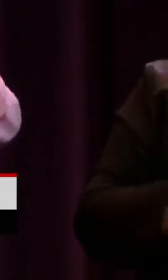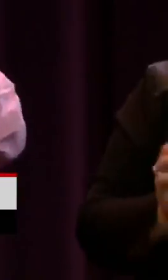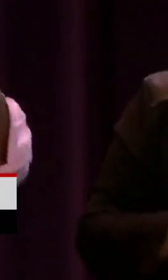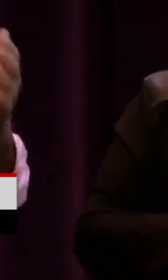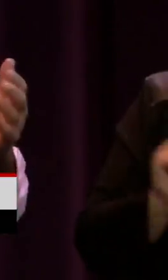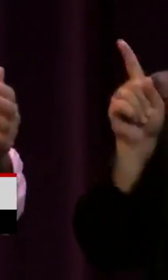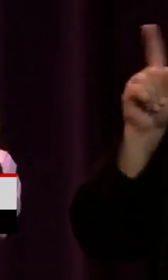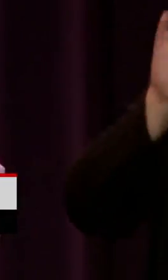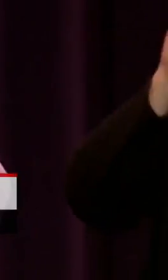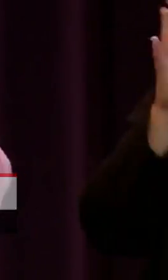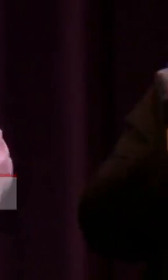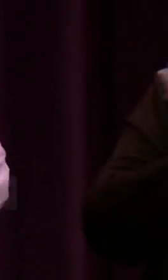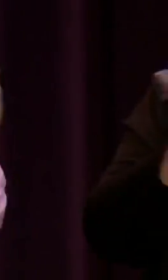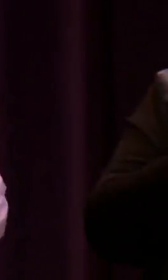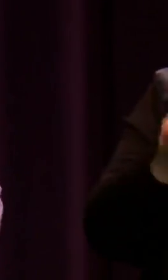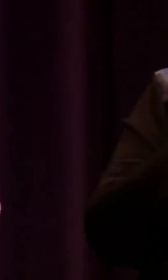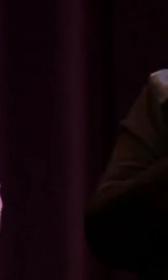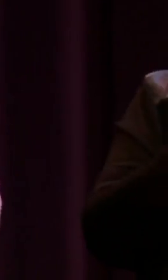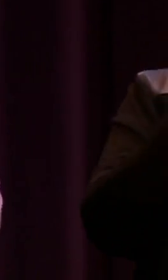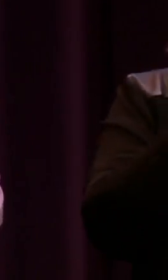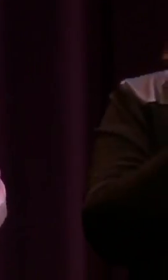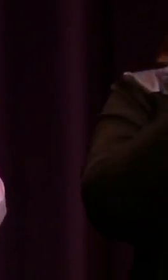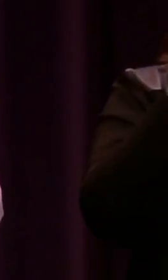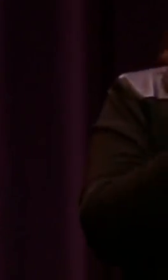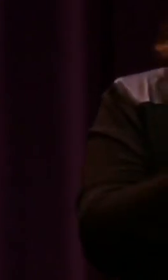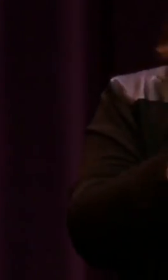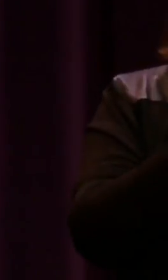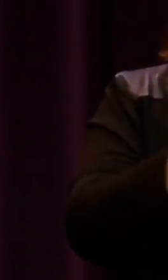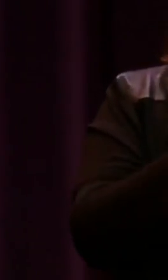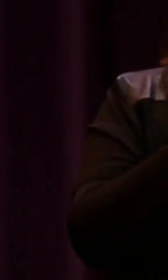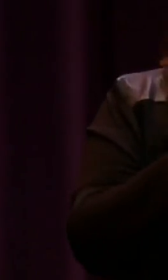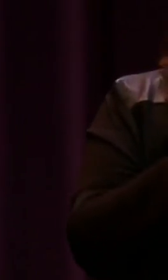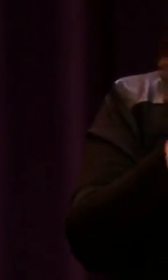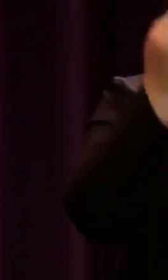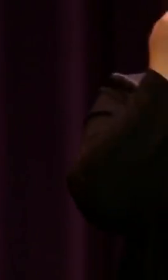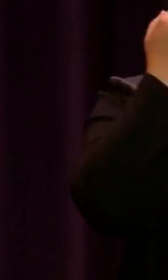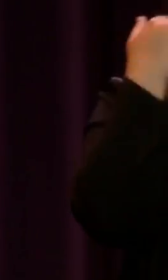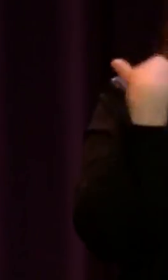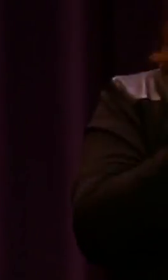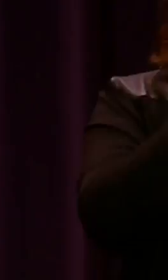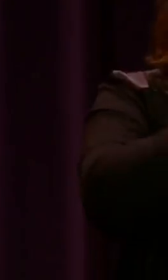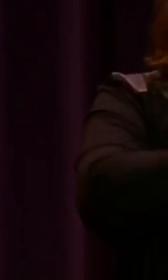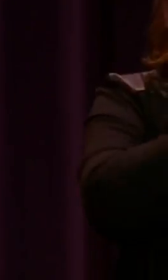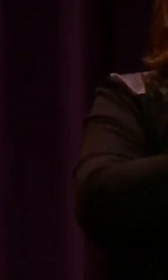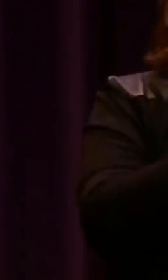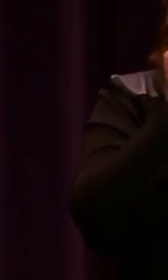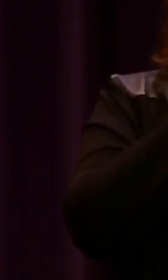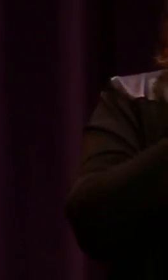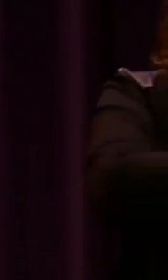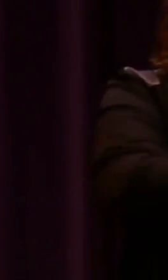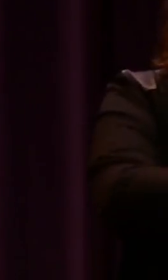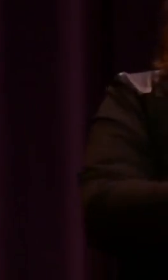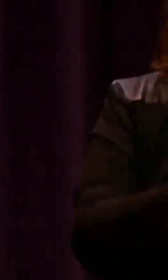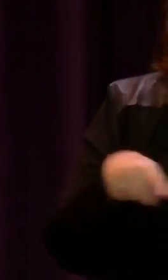SHE NEVER TALKED ABOUT IT OR HE NEVER TALKED ABOUT IT. IF OUR DELEGATE WON'T GO TO SEE THESE PEOPLE, WHICH SHE DIDN'T